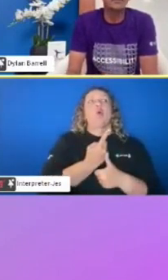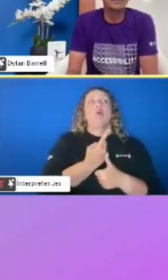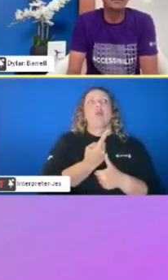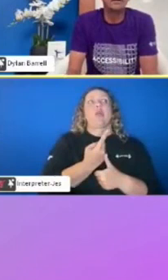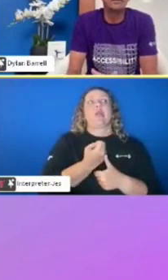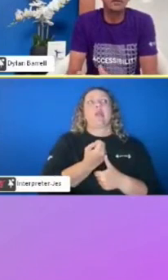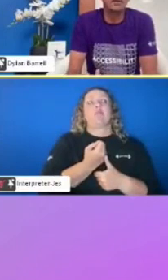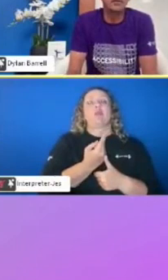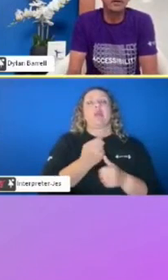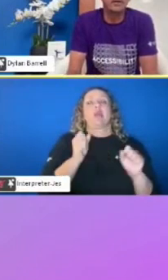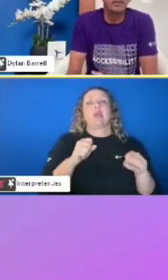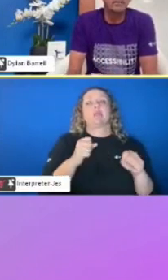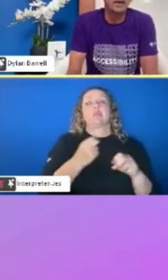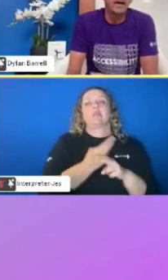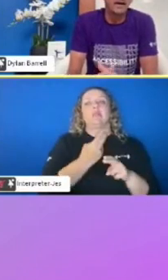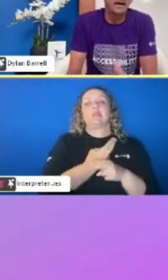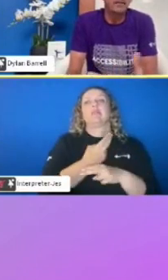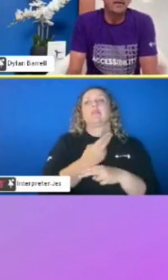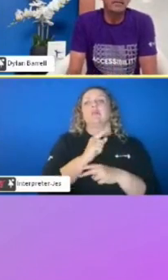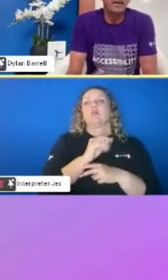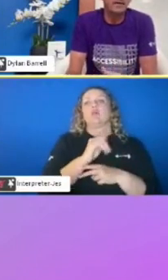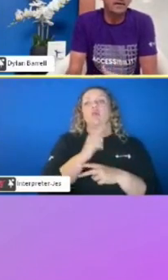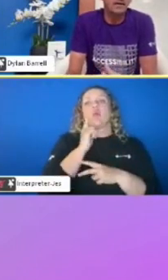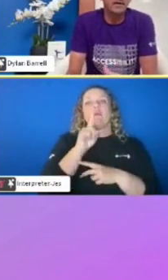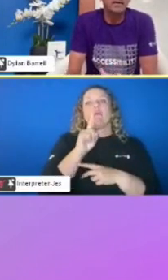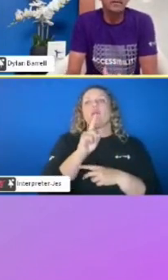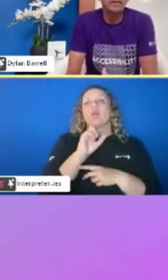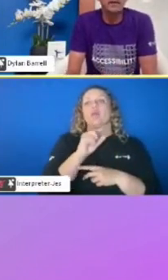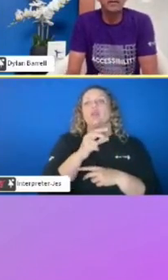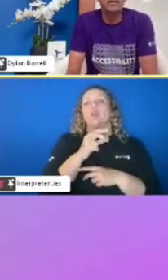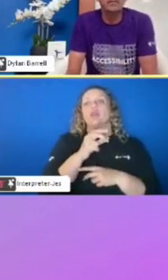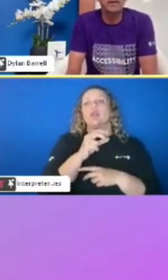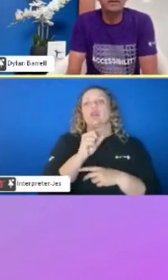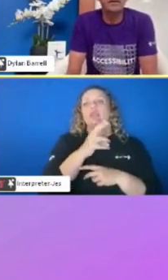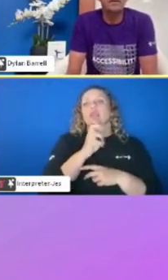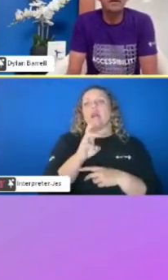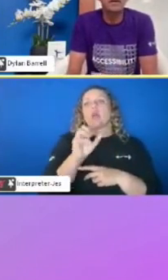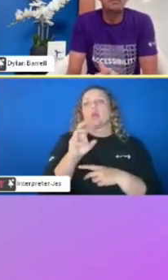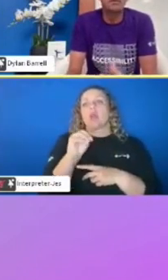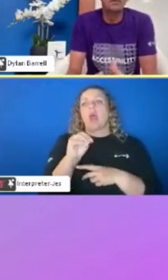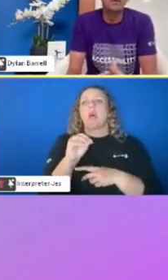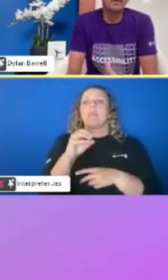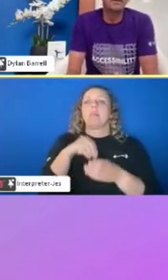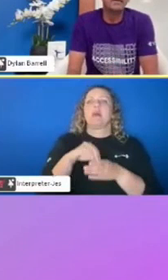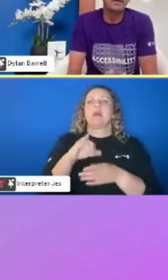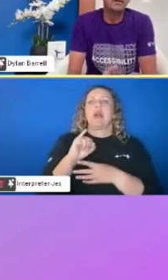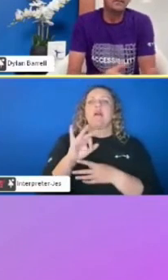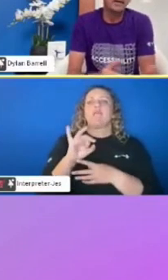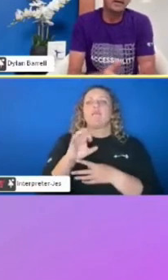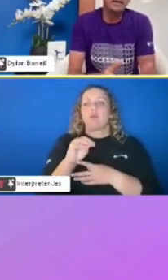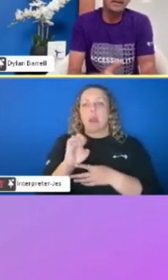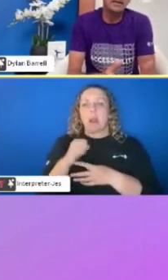that covers both Shadow DOM and iframes and any combination of Shadow DOM and iframes. But what we did this year is we made it easier